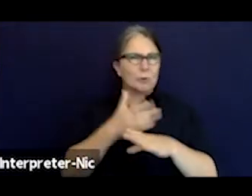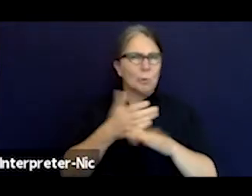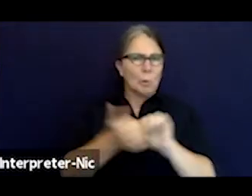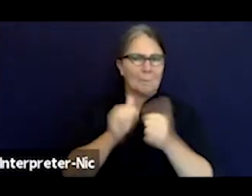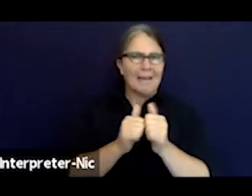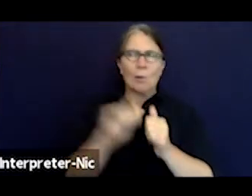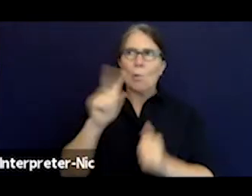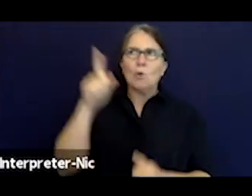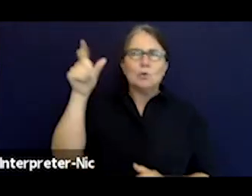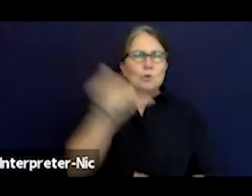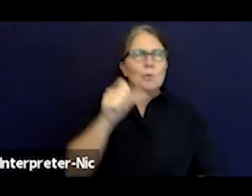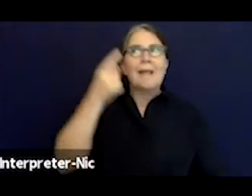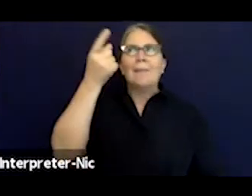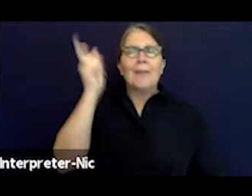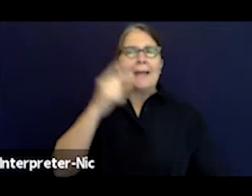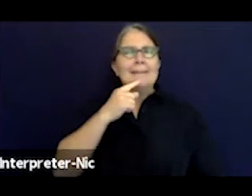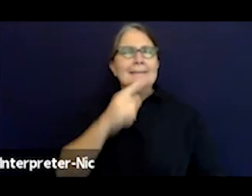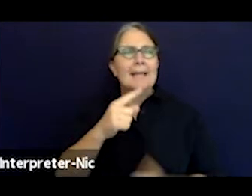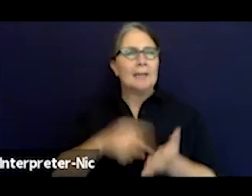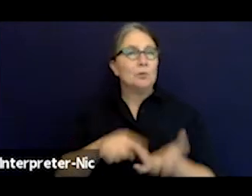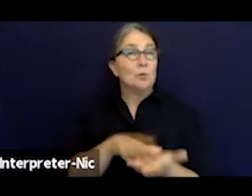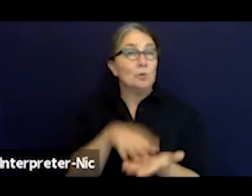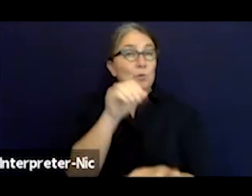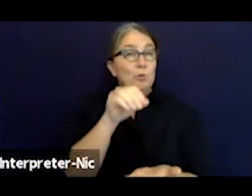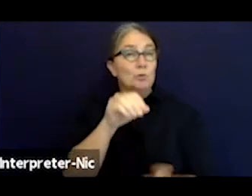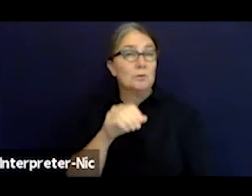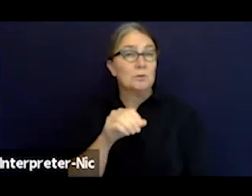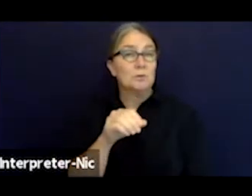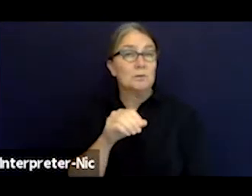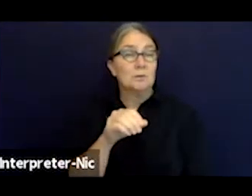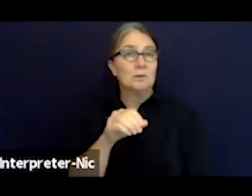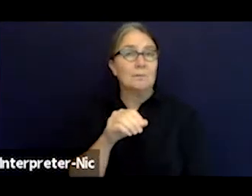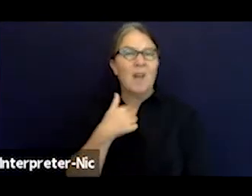put it into the chat. Imagine for yourself for a second, what